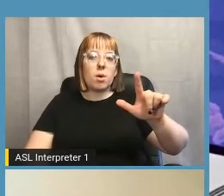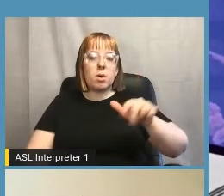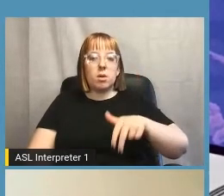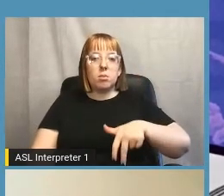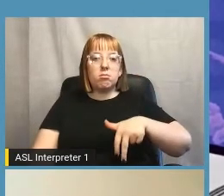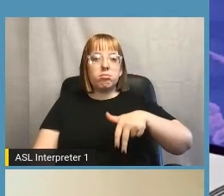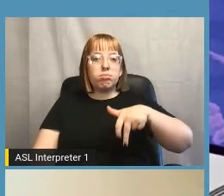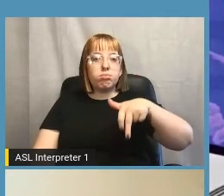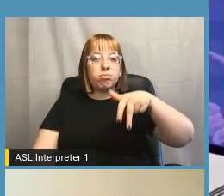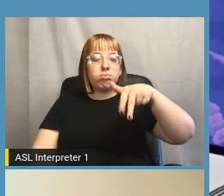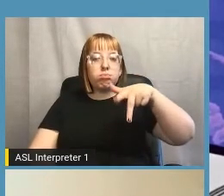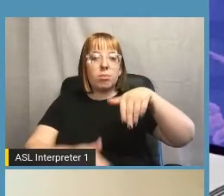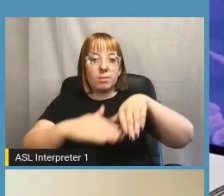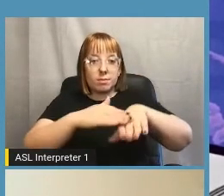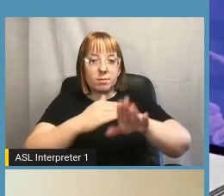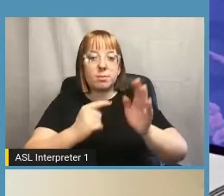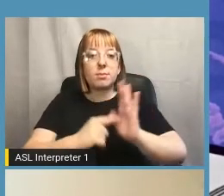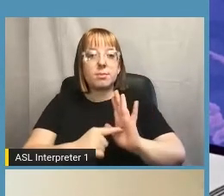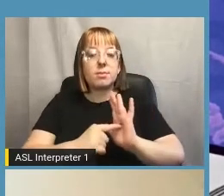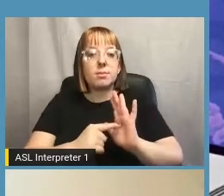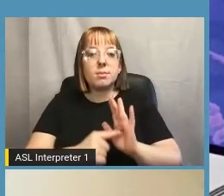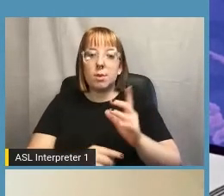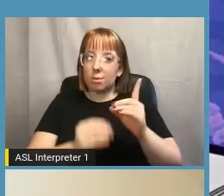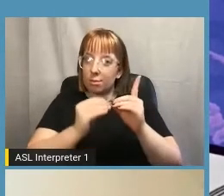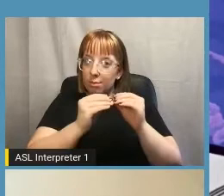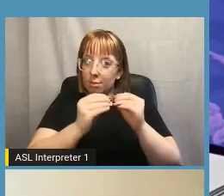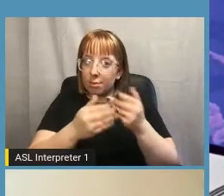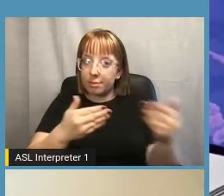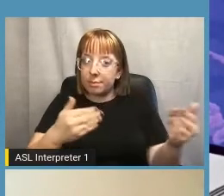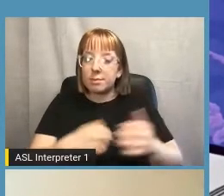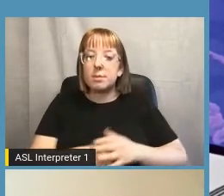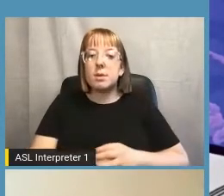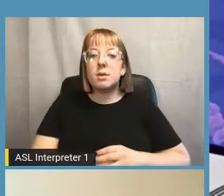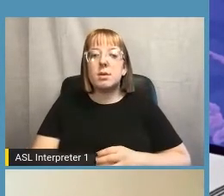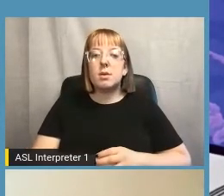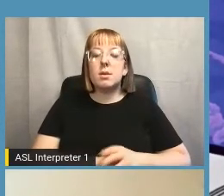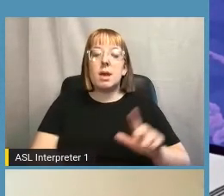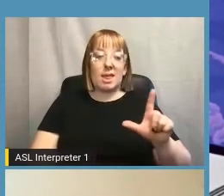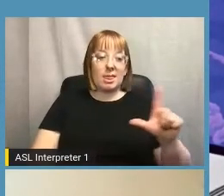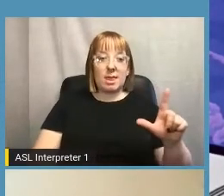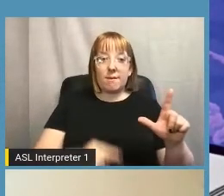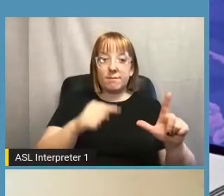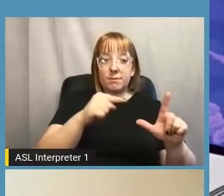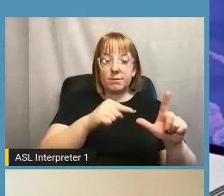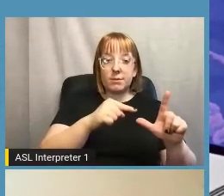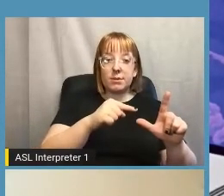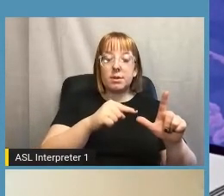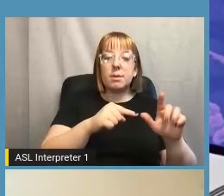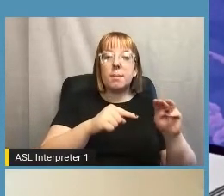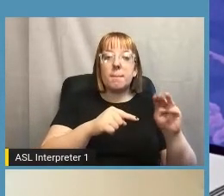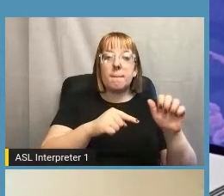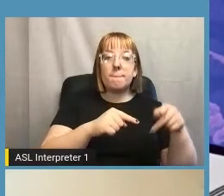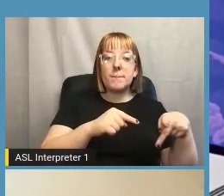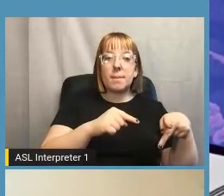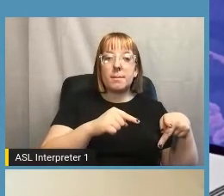and i'm gonna and one more thing um on the left side of the screen is a map and on the map